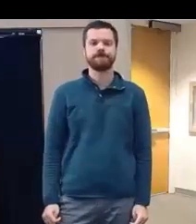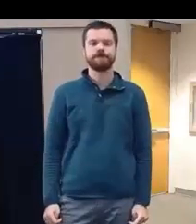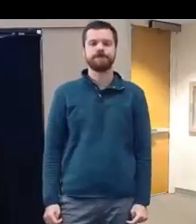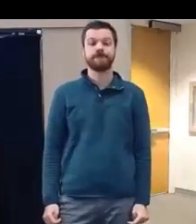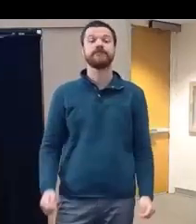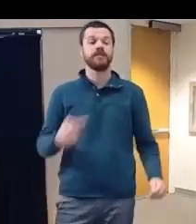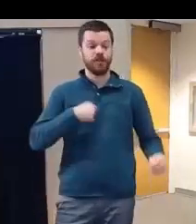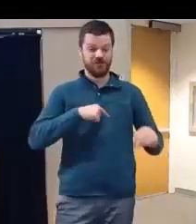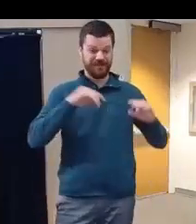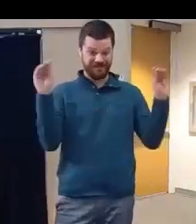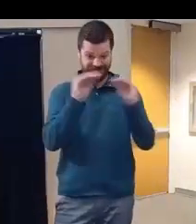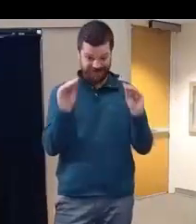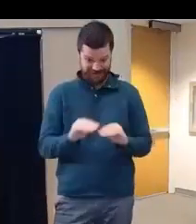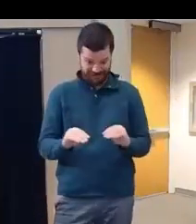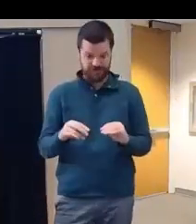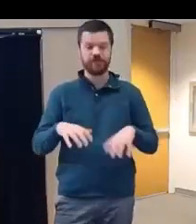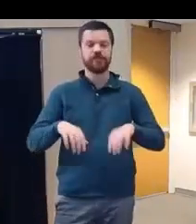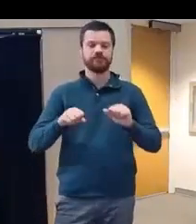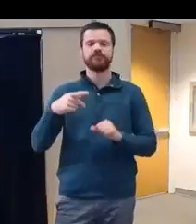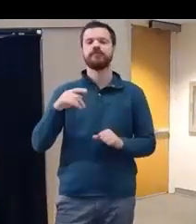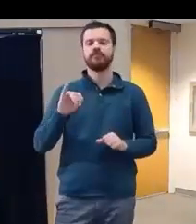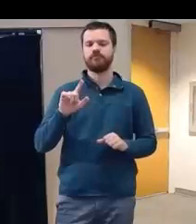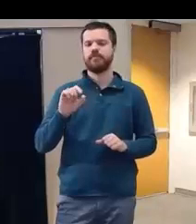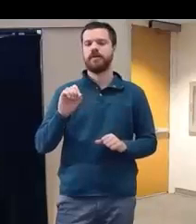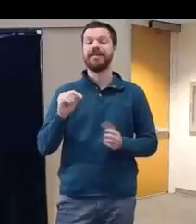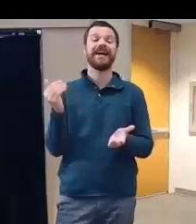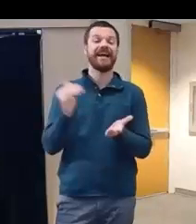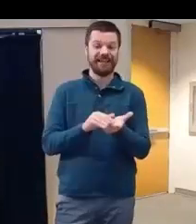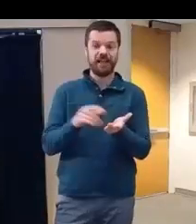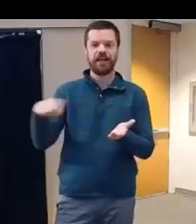we put those together we did a pilot we asked this student to it again already taken the clerkship